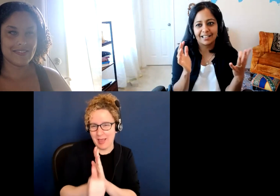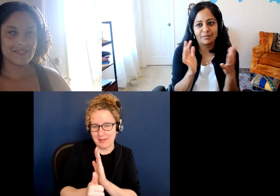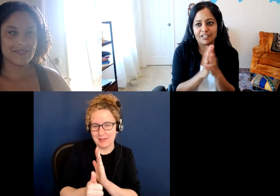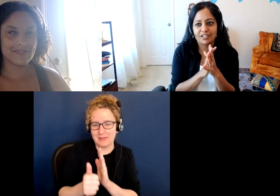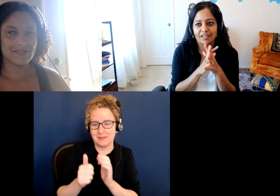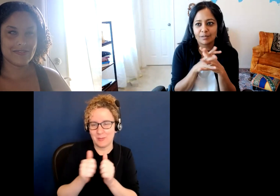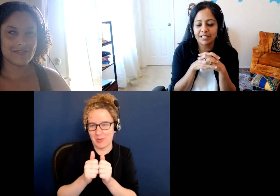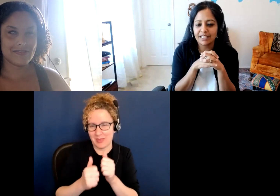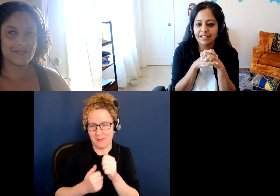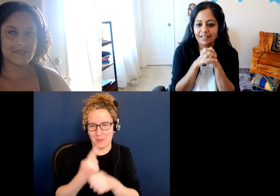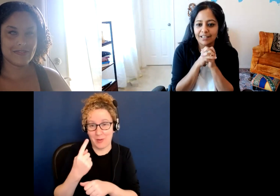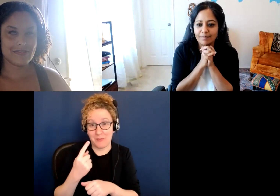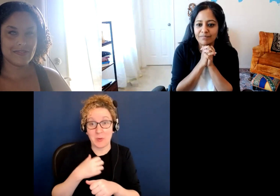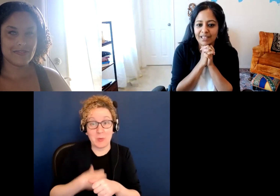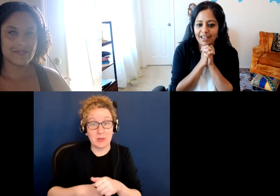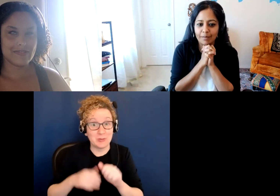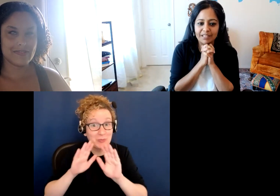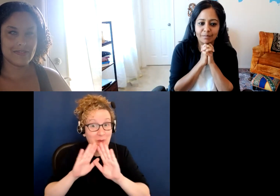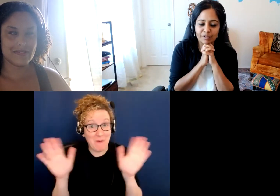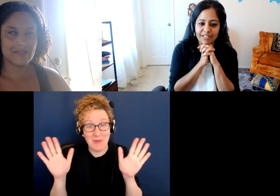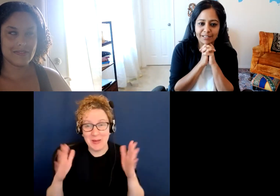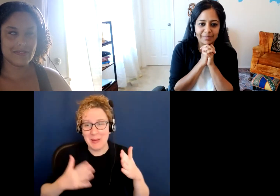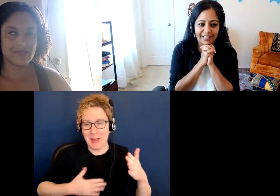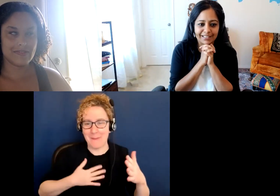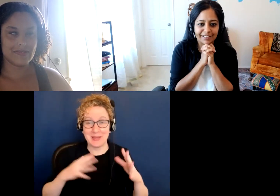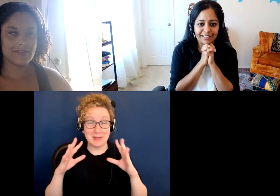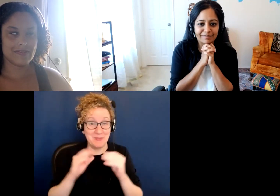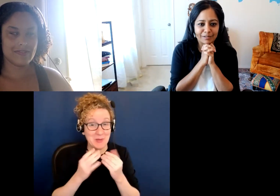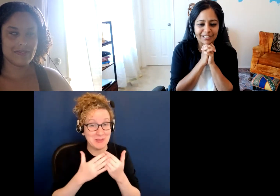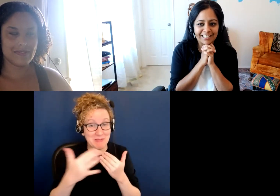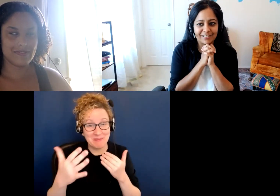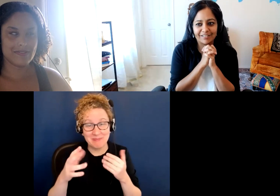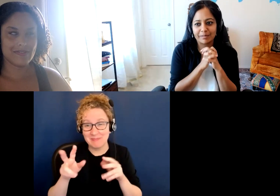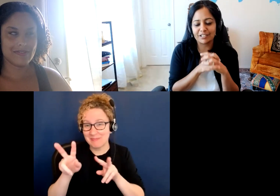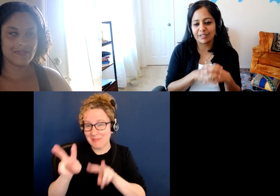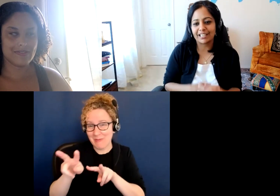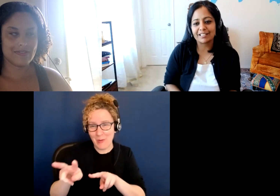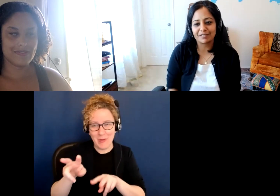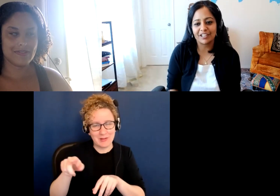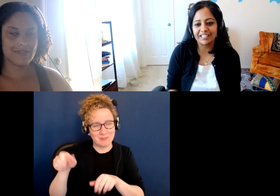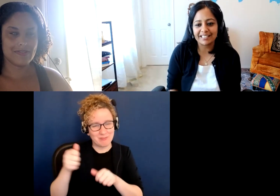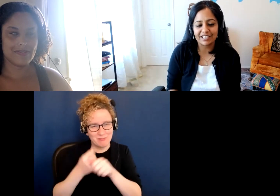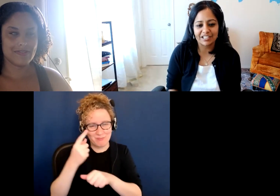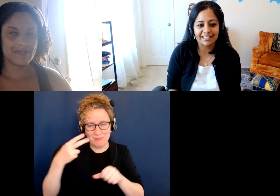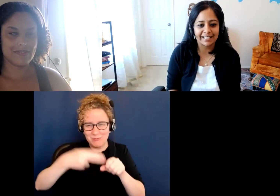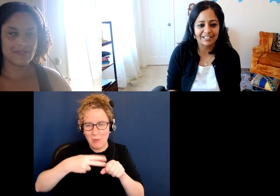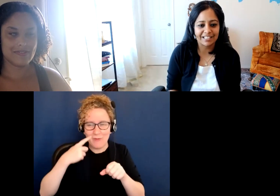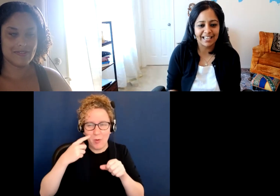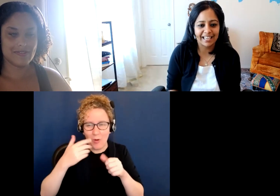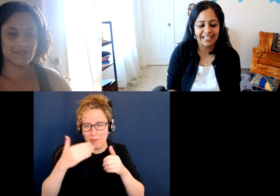And I wish everyone a happy symposium and look forward to everyone joining us for all of the sessions later today.